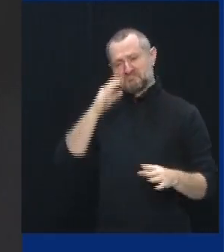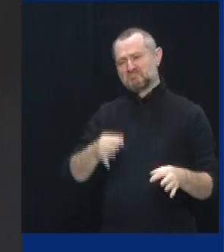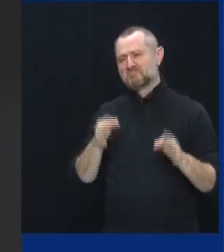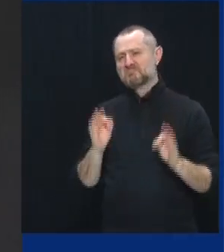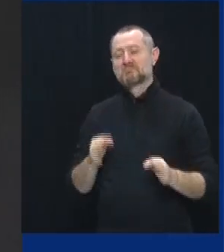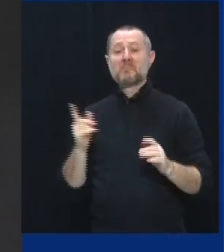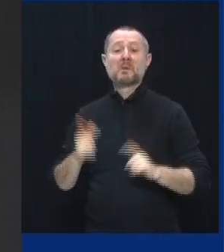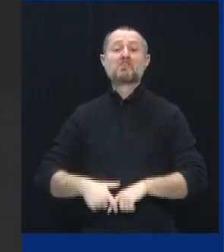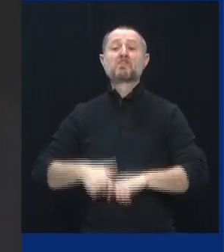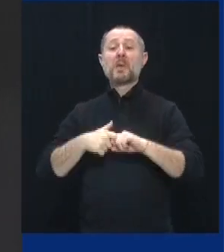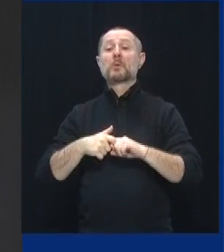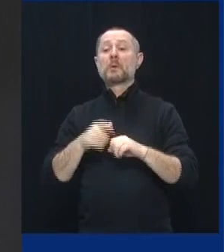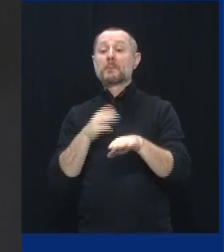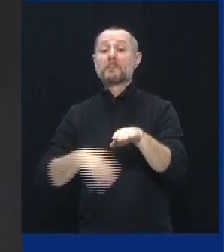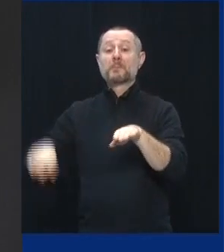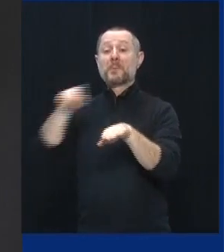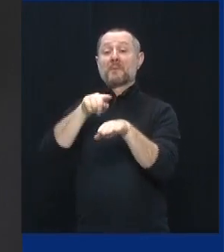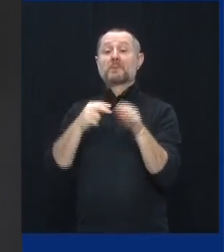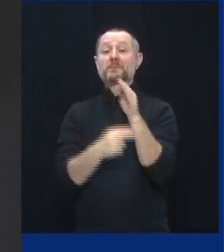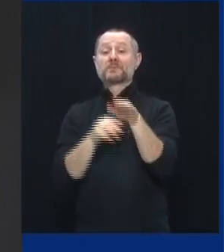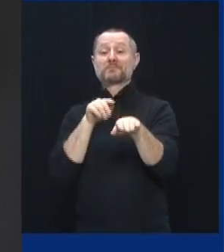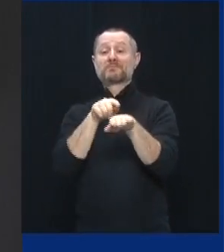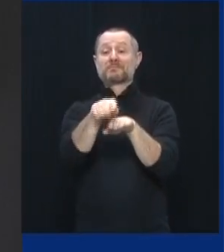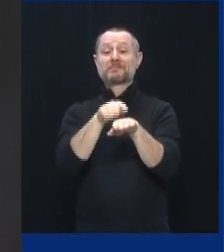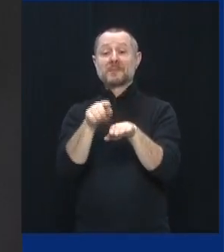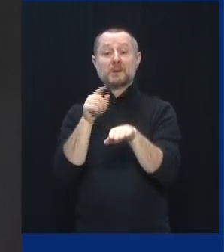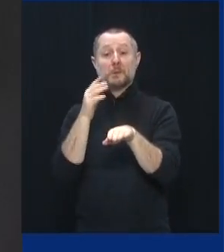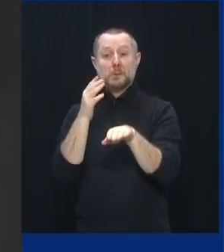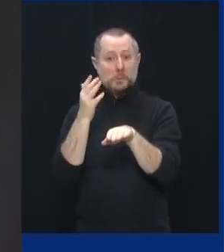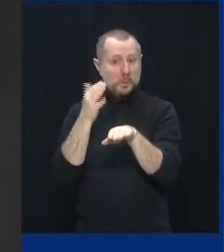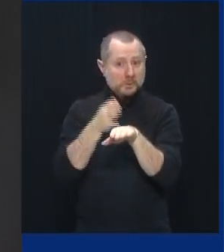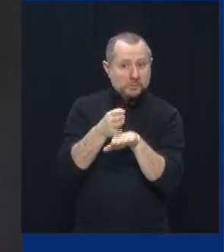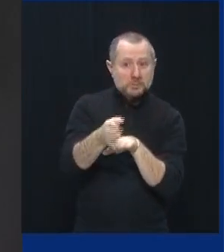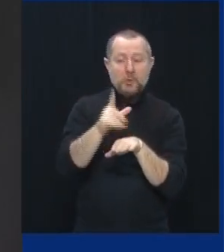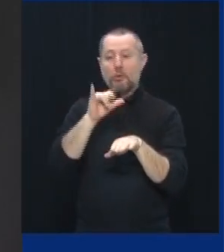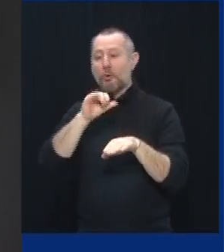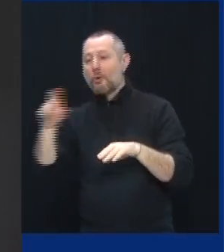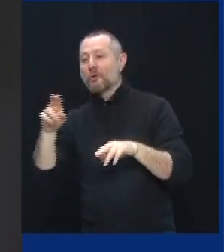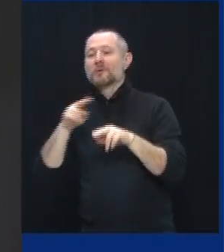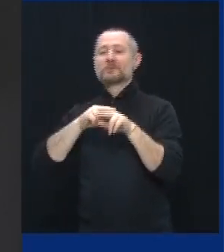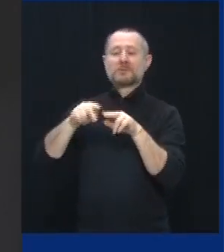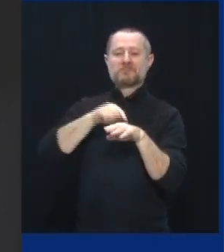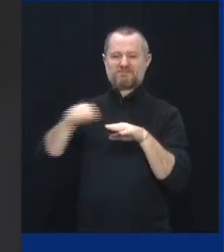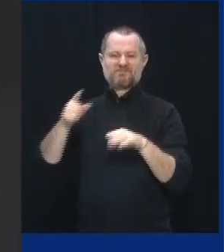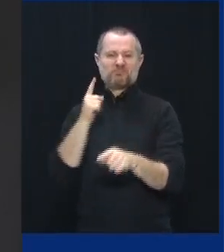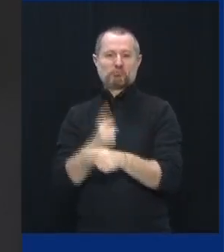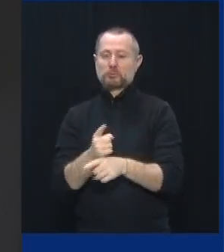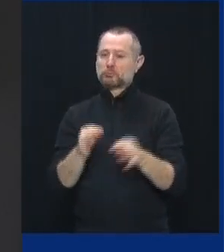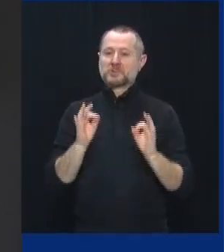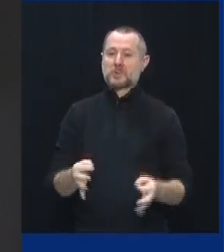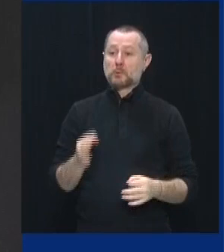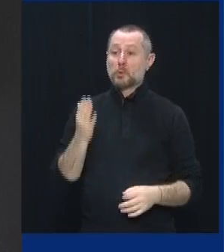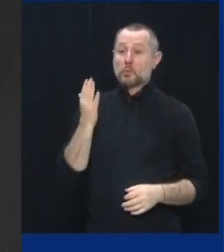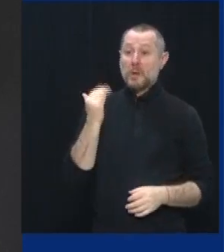HOUR. THE DECISION TO SUSPEND ABOVEGROUND SERVICE ON THE SUBWAYS AND METRO NORTH AND LONG